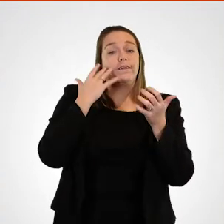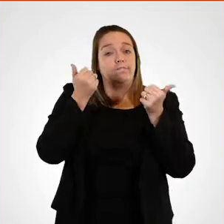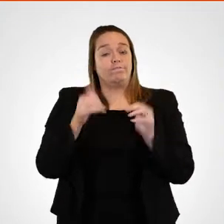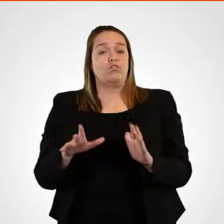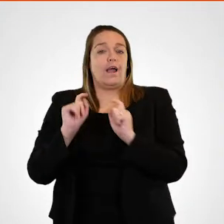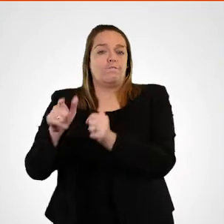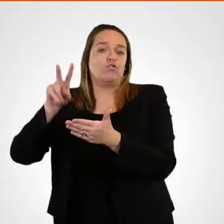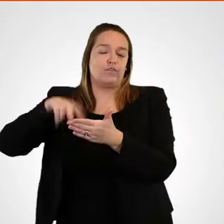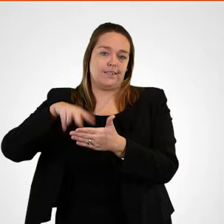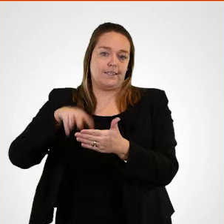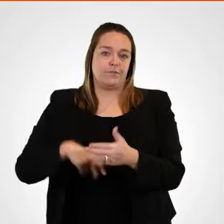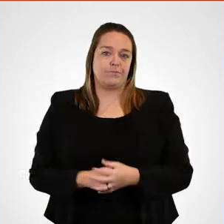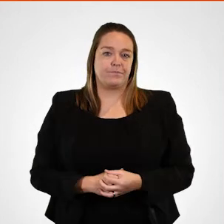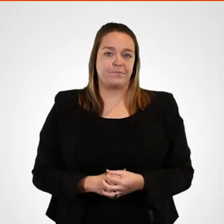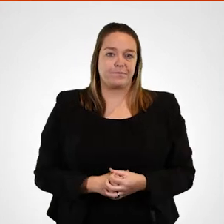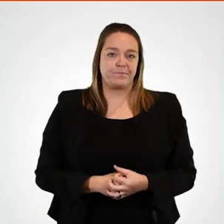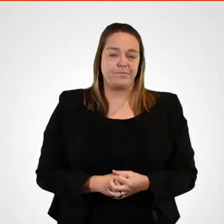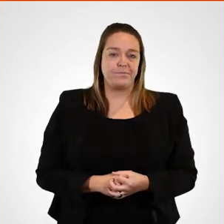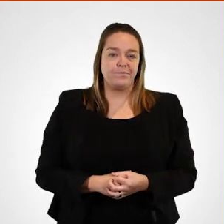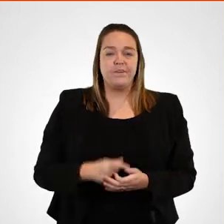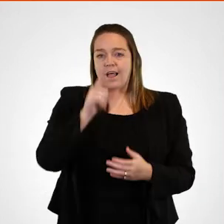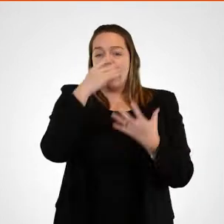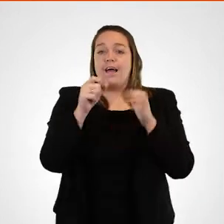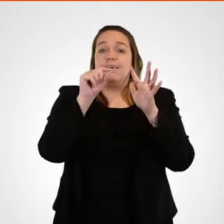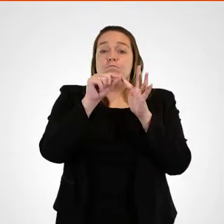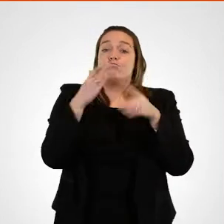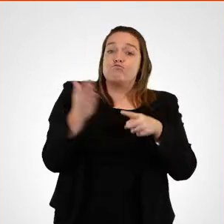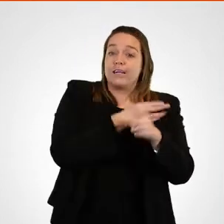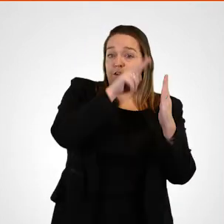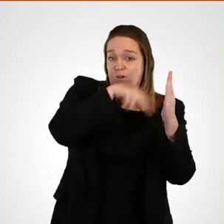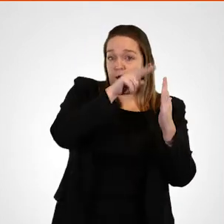Well, we can go and link pre-reading questions